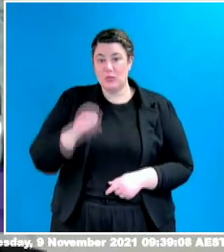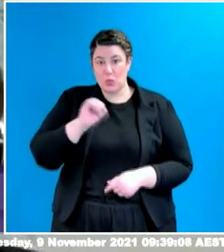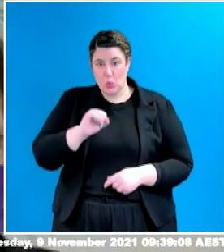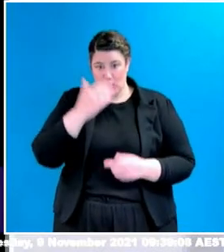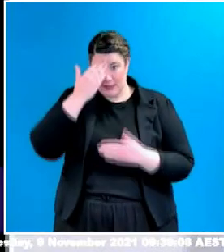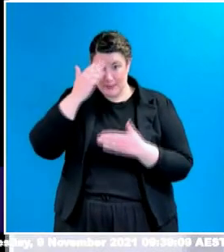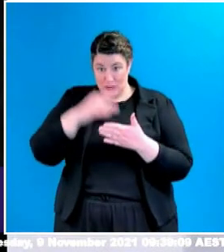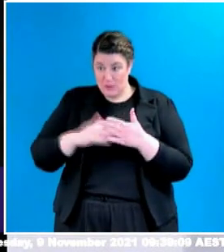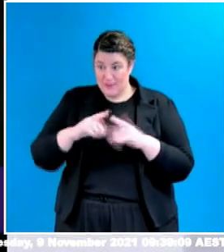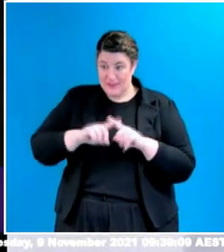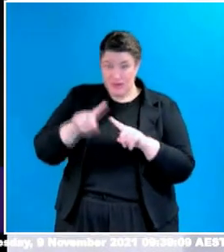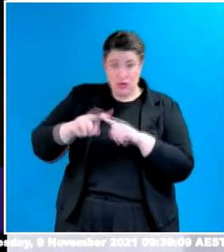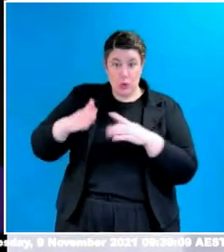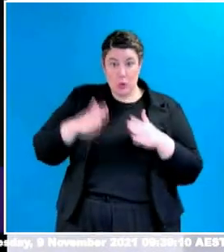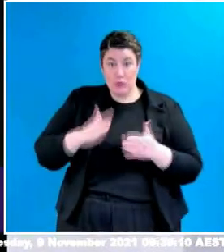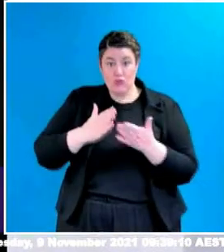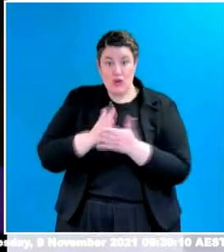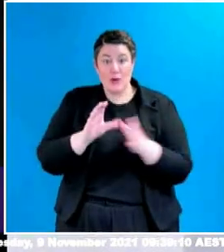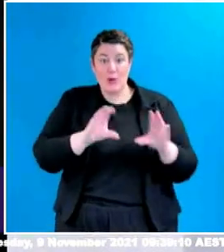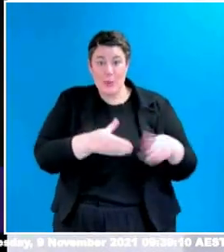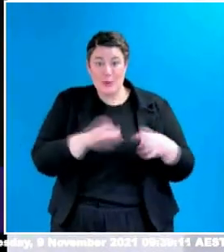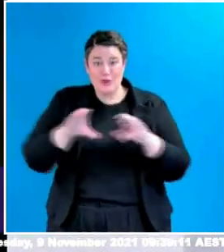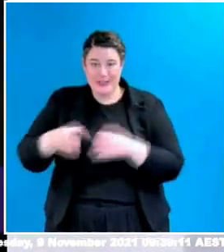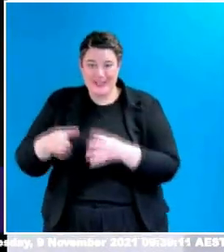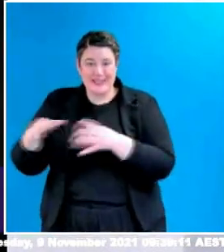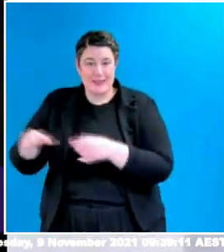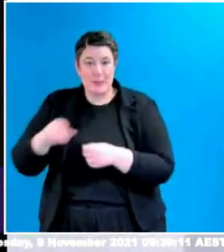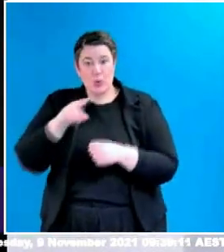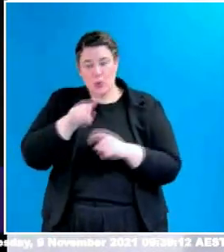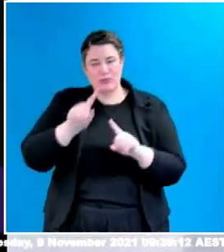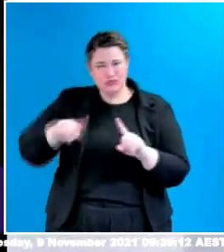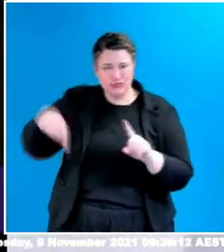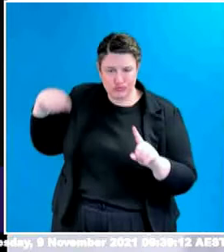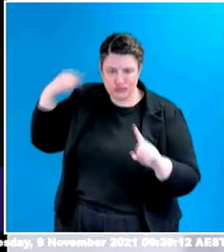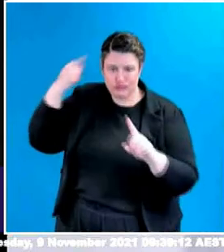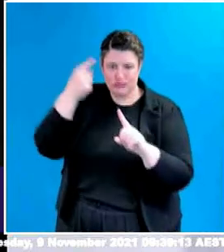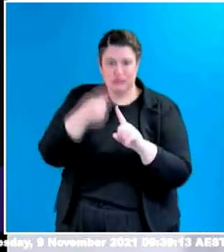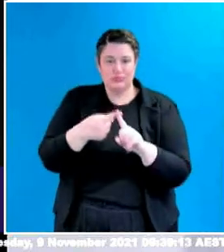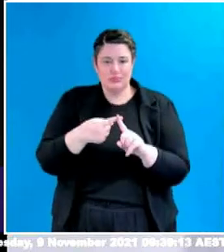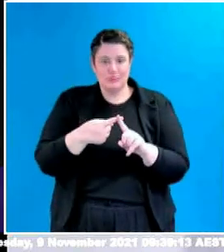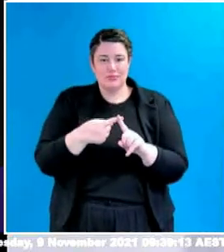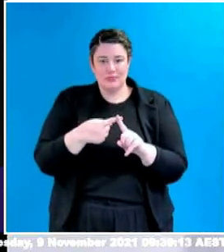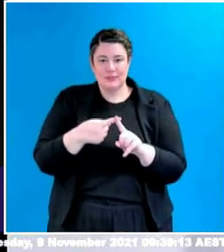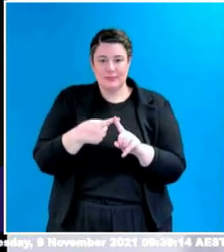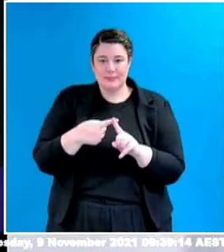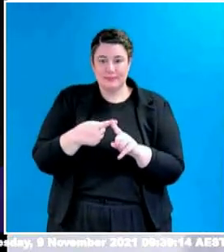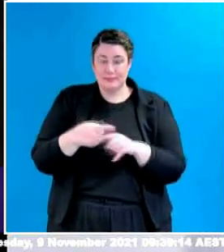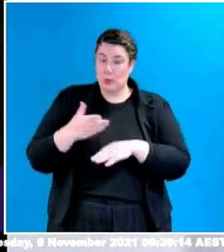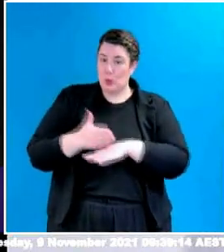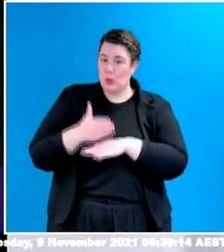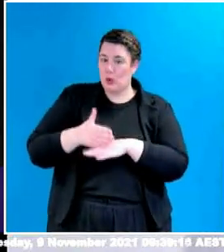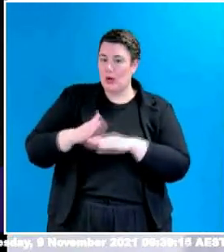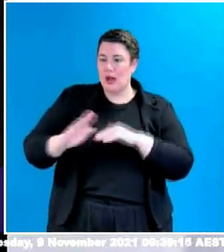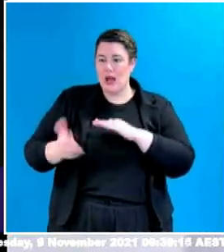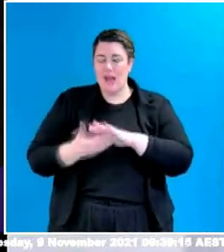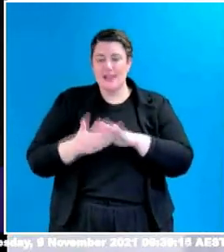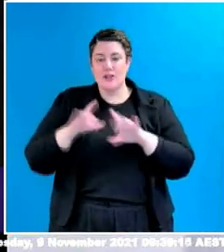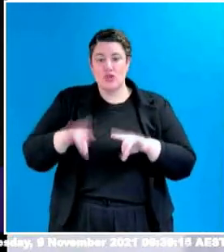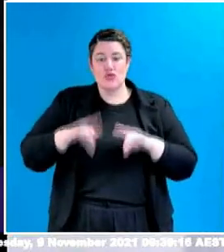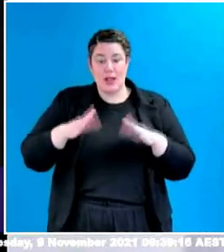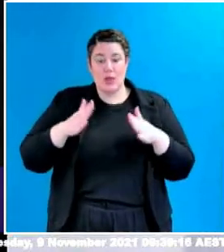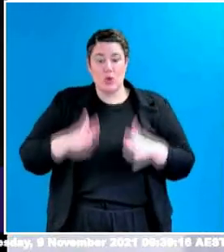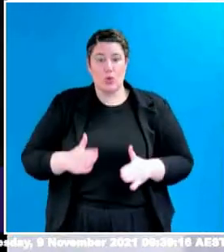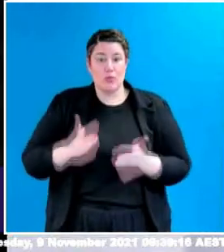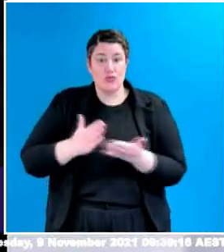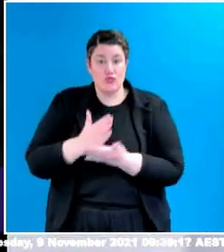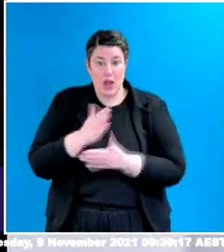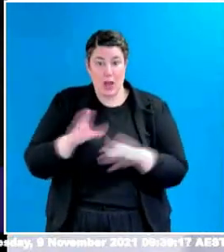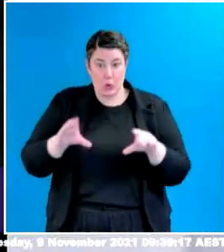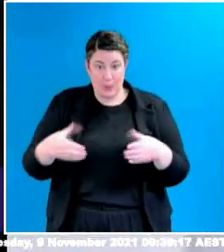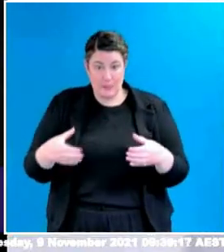You are also a long-term employee with the Australian Human Rights Commission.